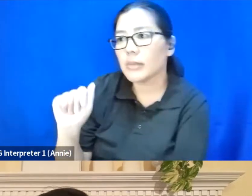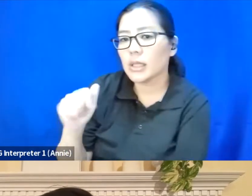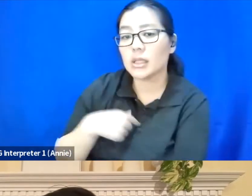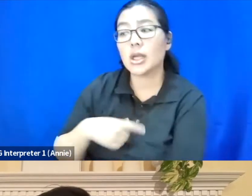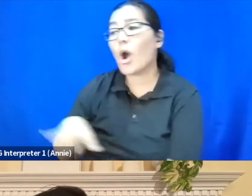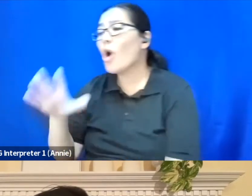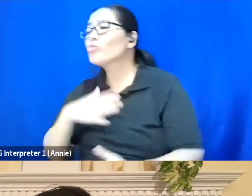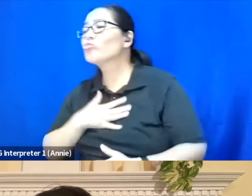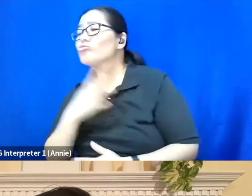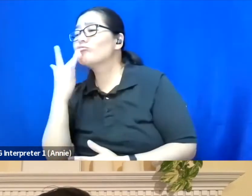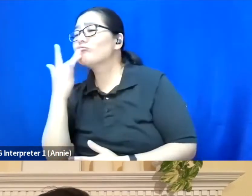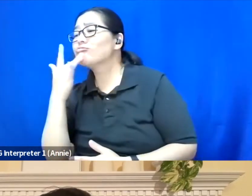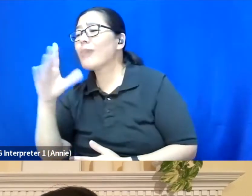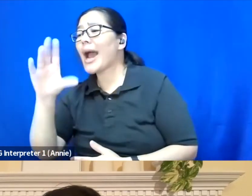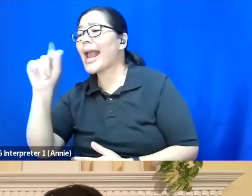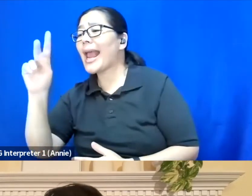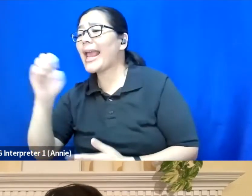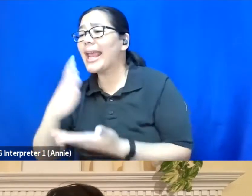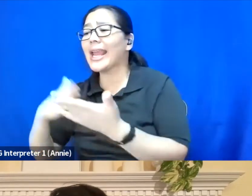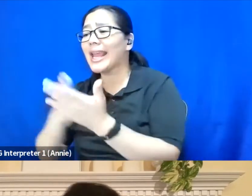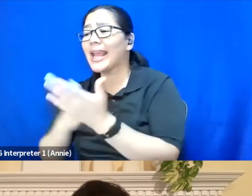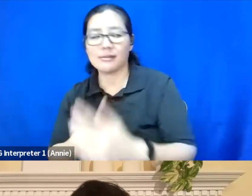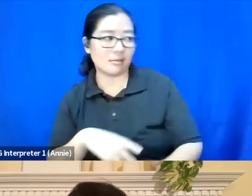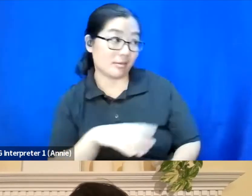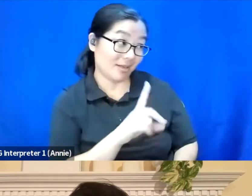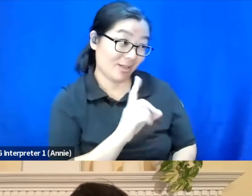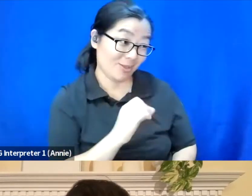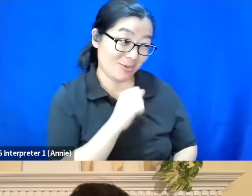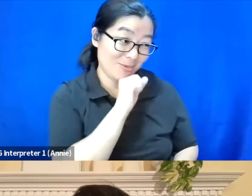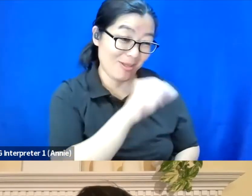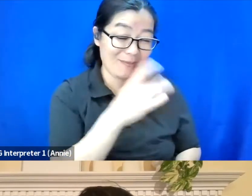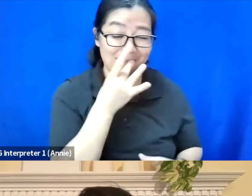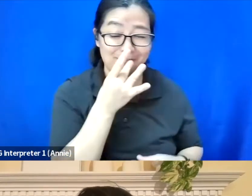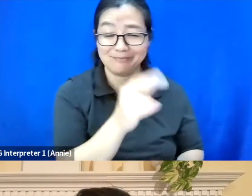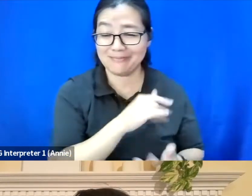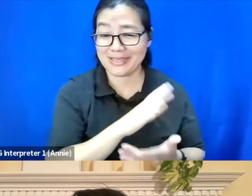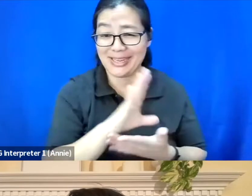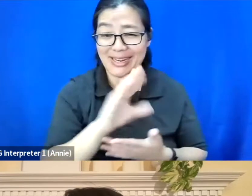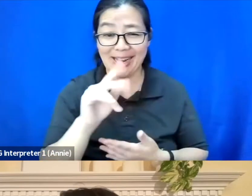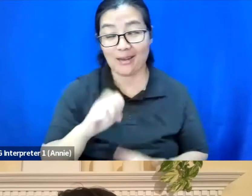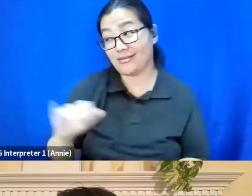the full individuals and people that you are. And kind of, like, the wholeness of it.